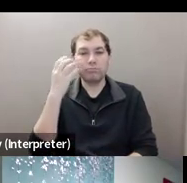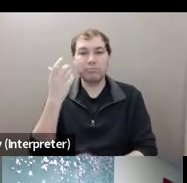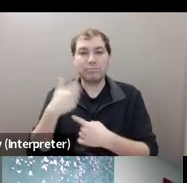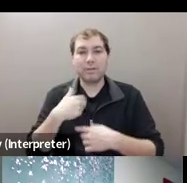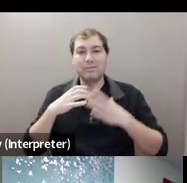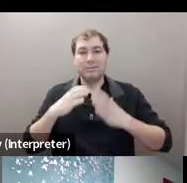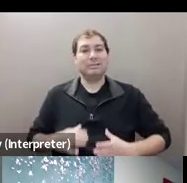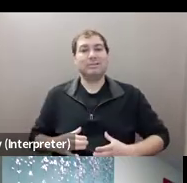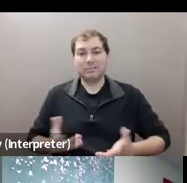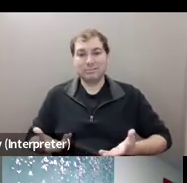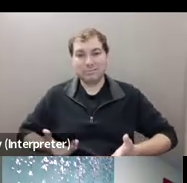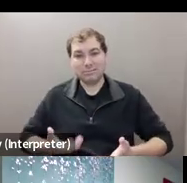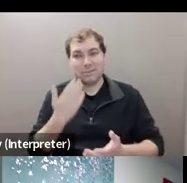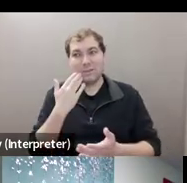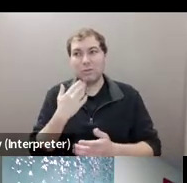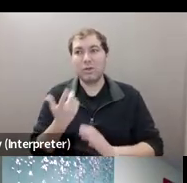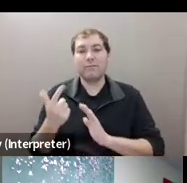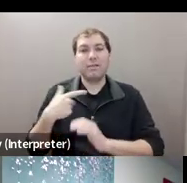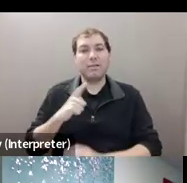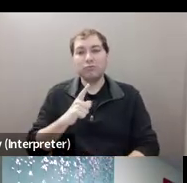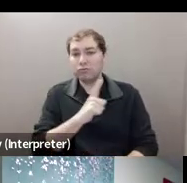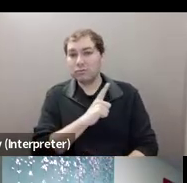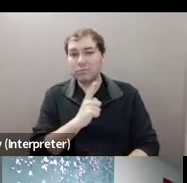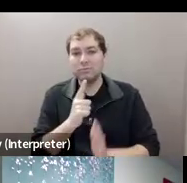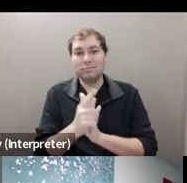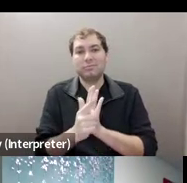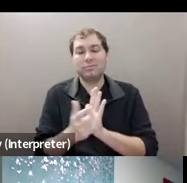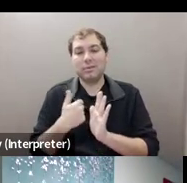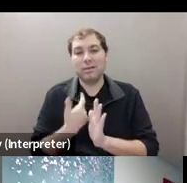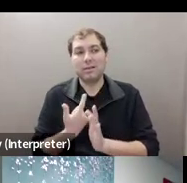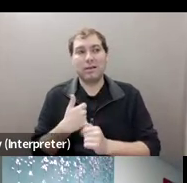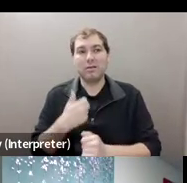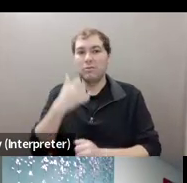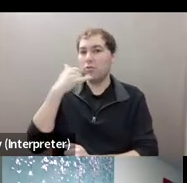Don Posh: That means that if there's legislation I'm concerned about. I could call from my home phone.